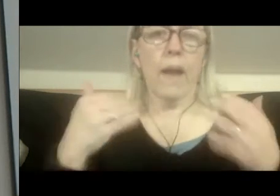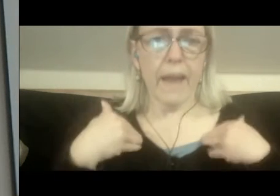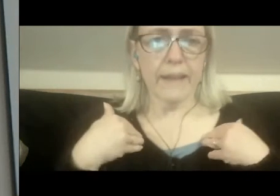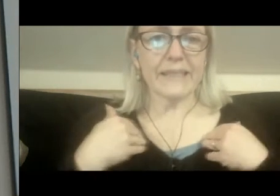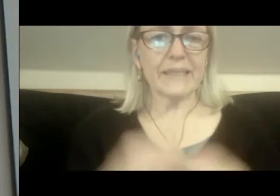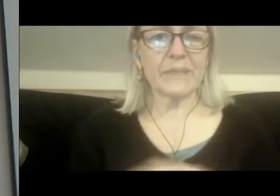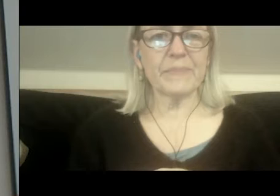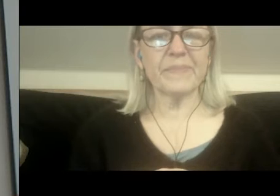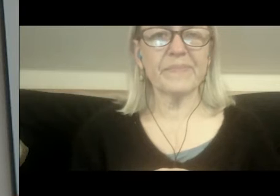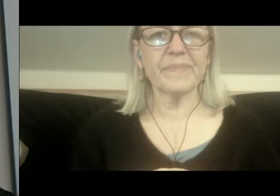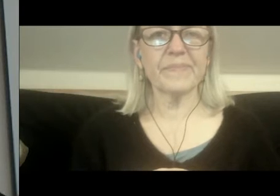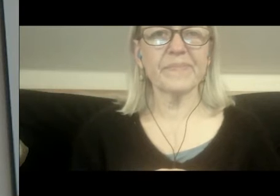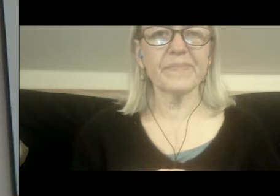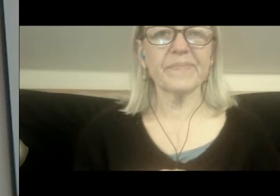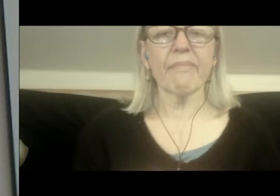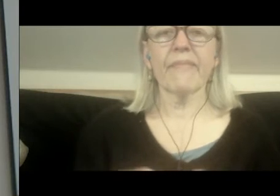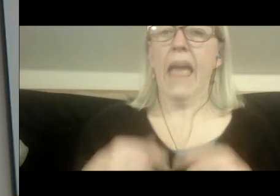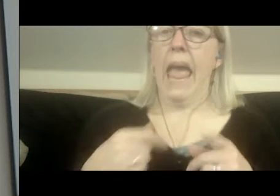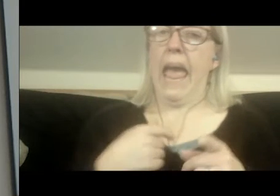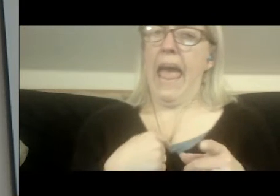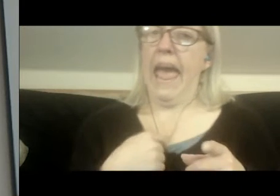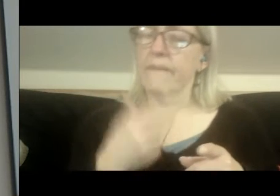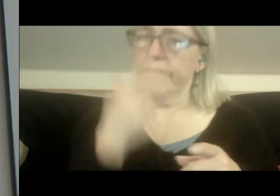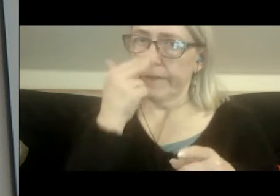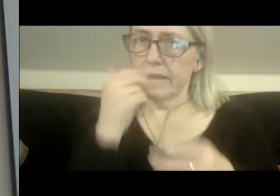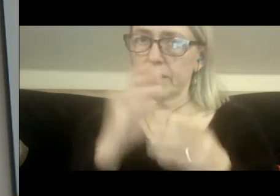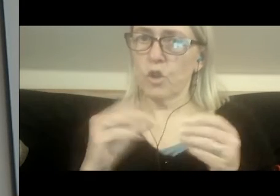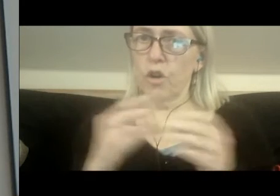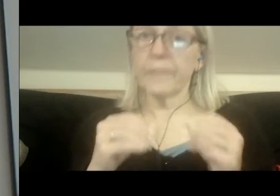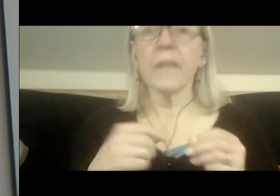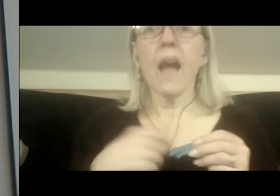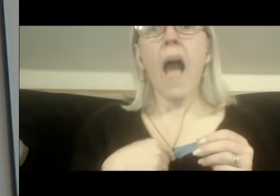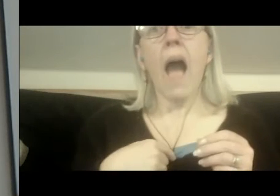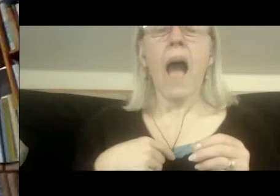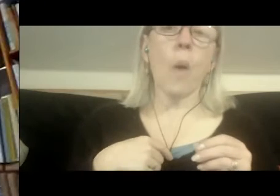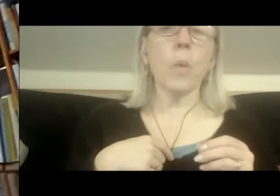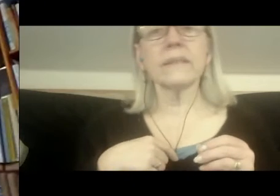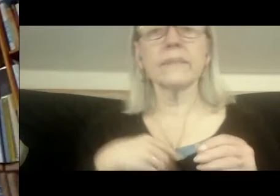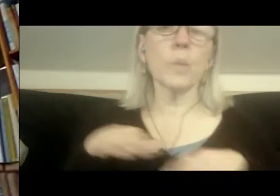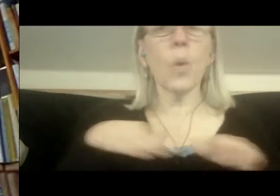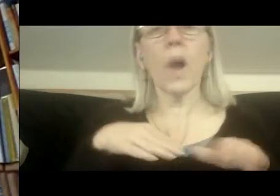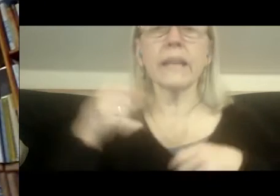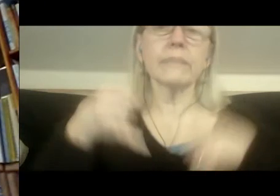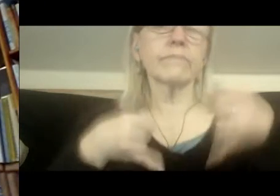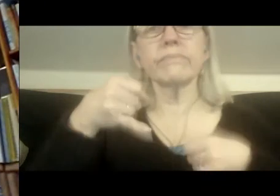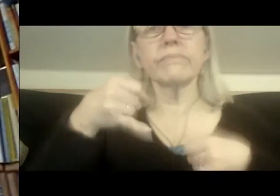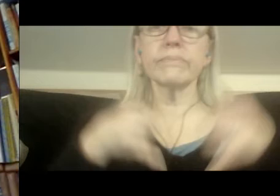which I'm not really very good at walking in, and I tripped and I fell on the floor. Oh. And there was like people all around,